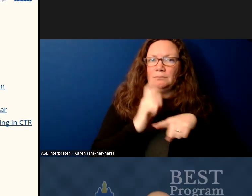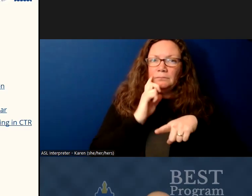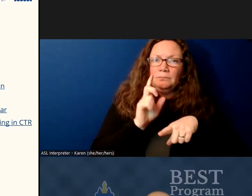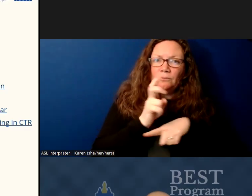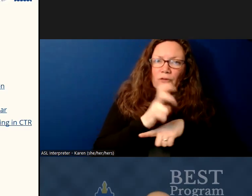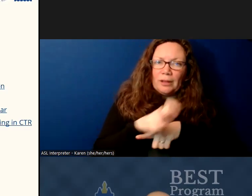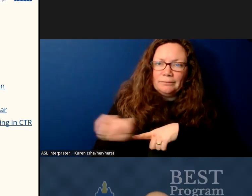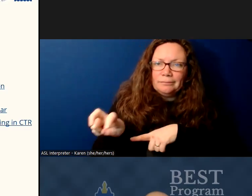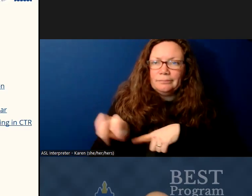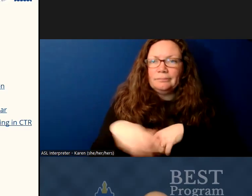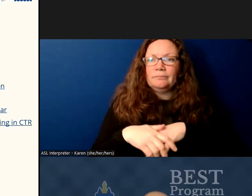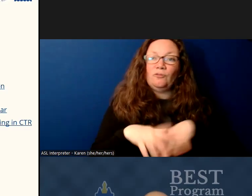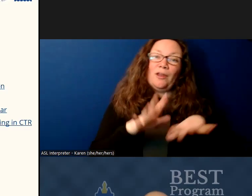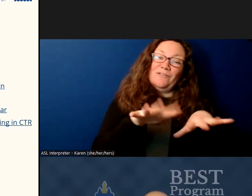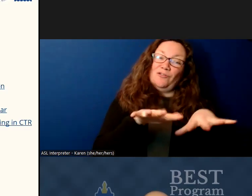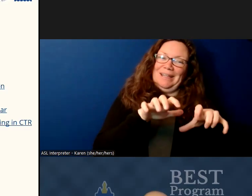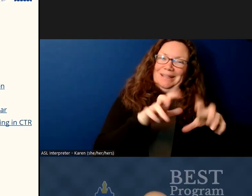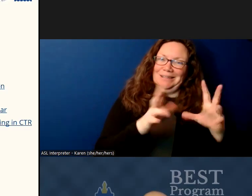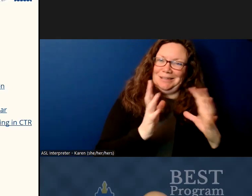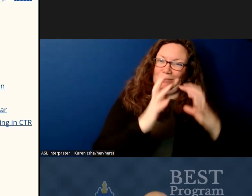that they have previously or they need to take.